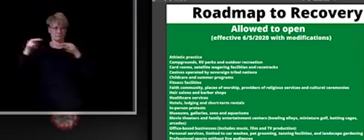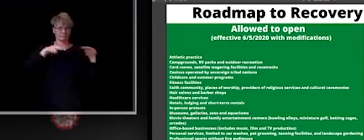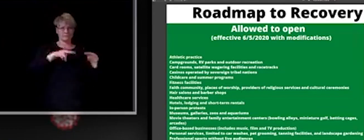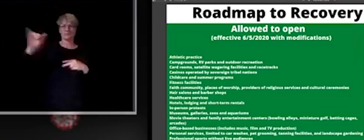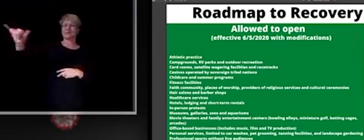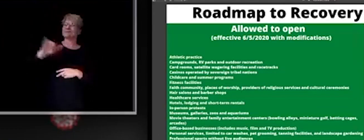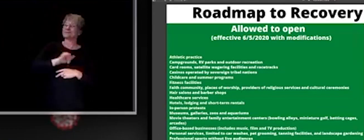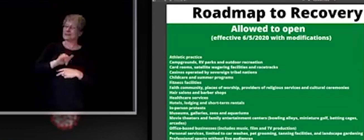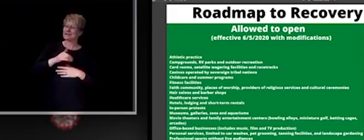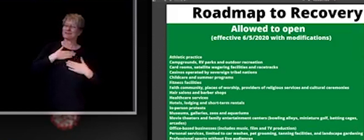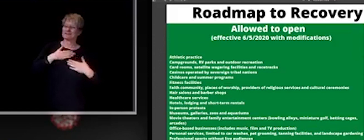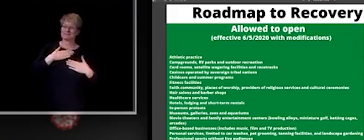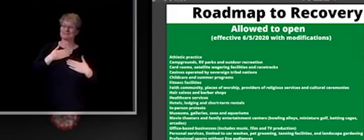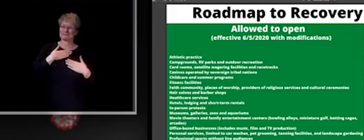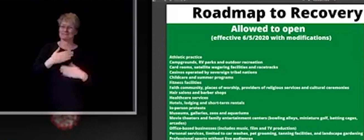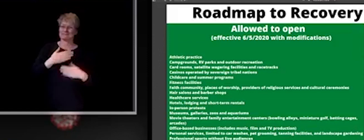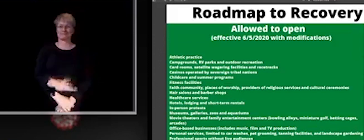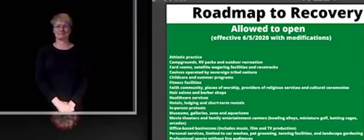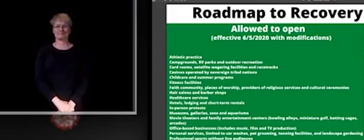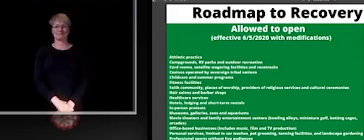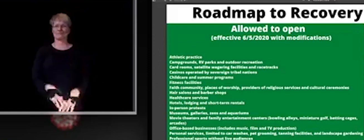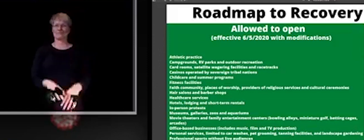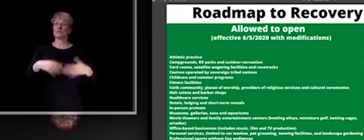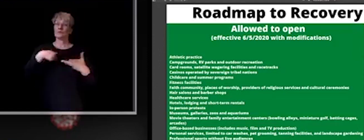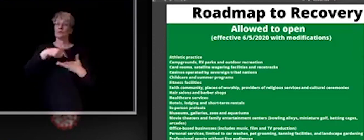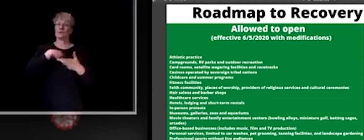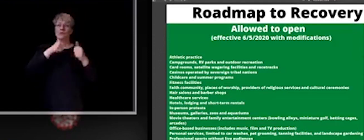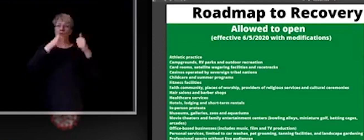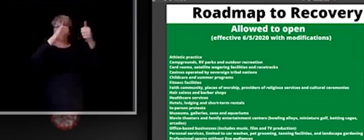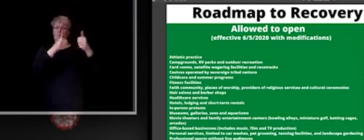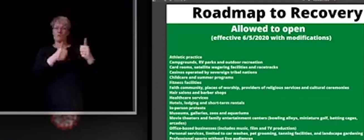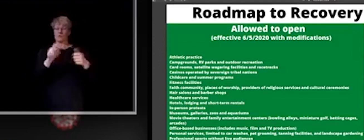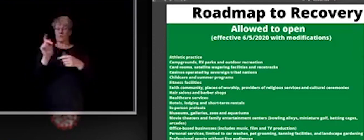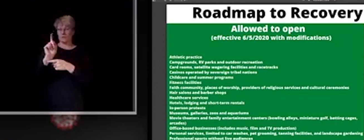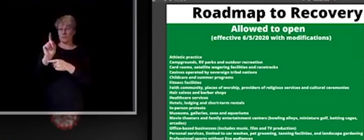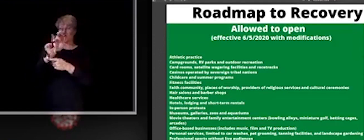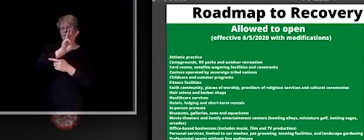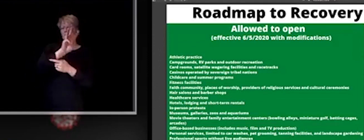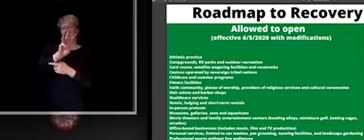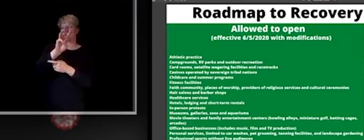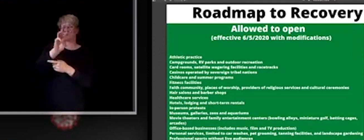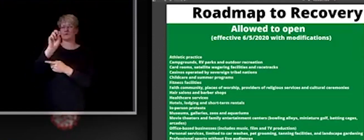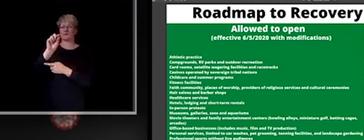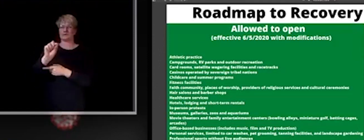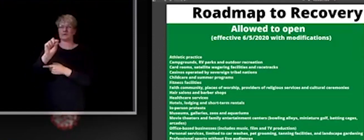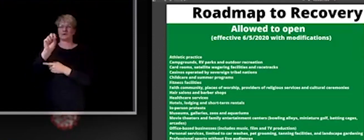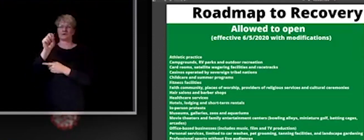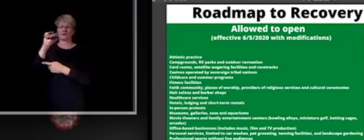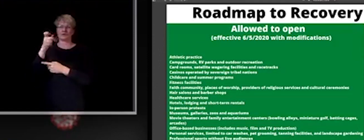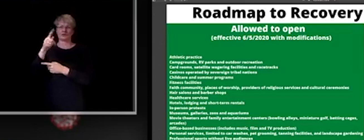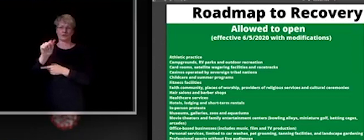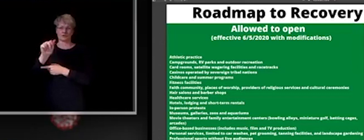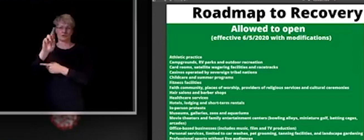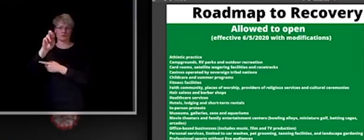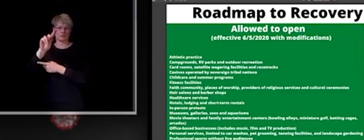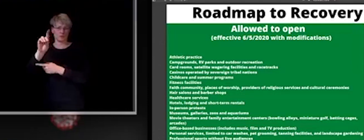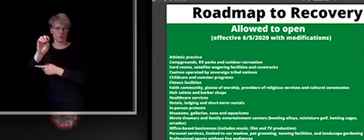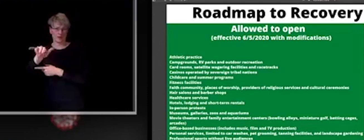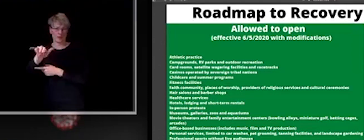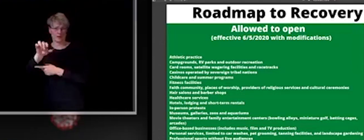planning to begin posting on the ShastaReady.org website in a dashboard format that indicates